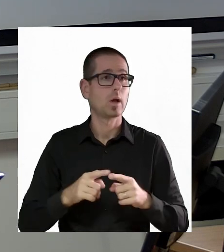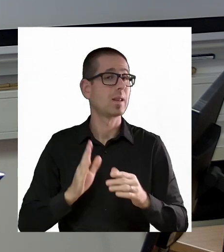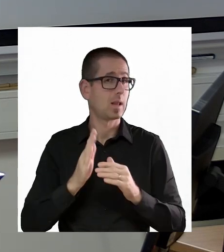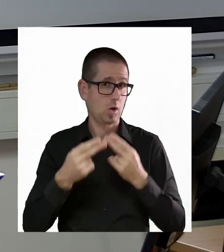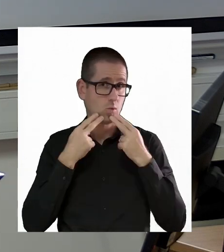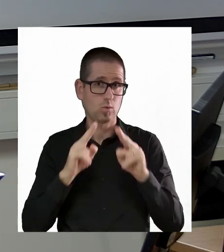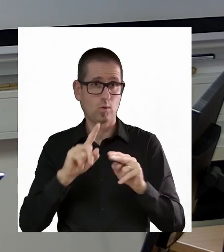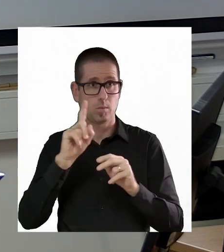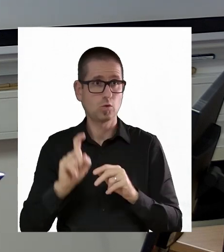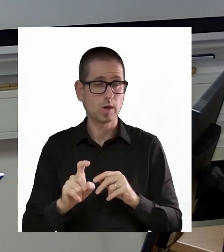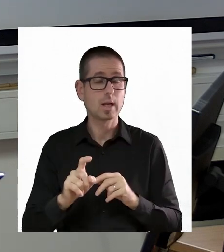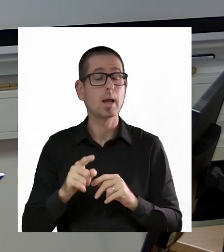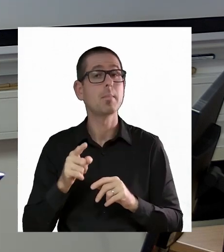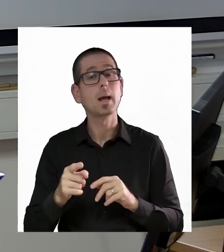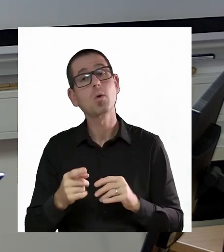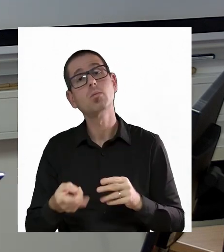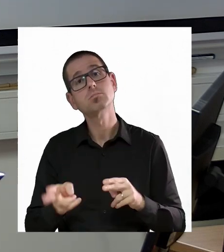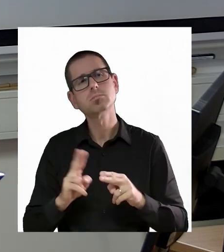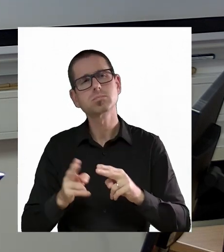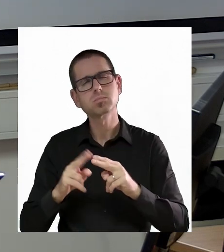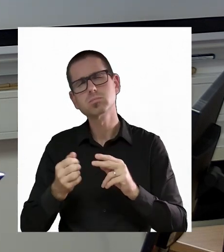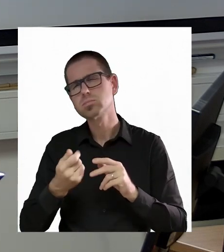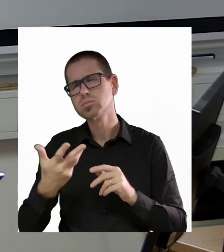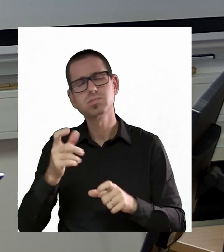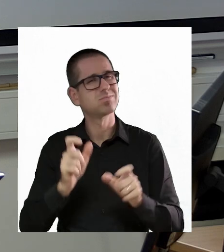question there were much more. I don't have exact numbers.